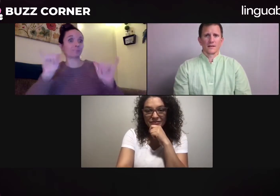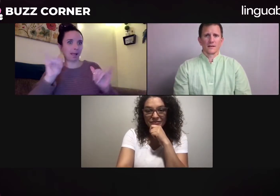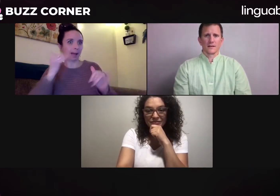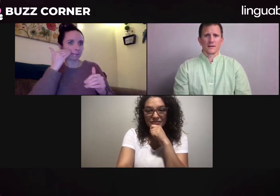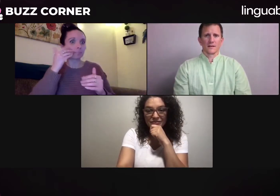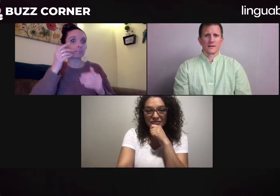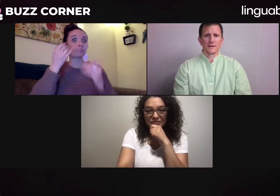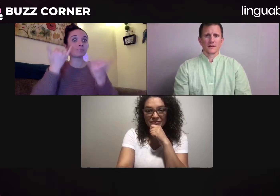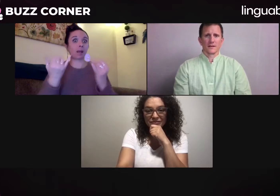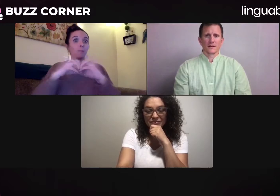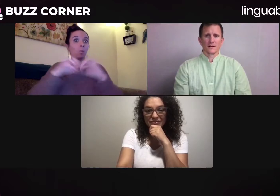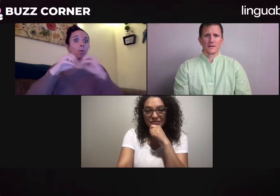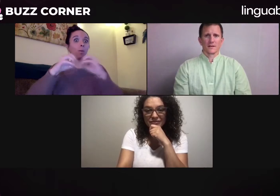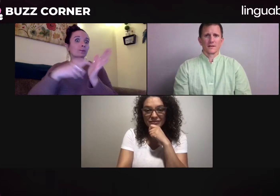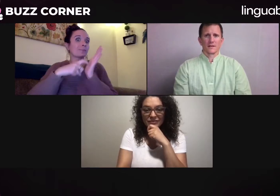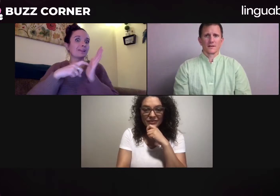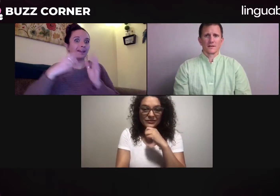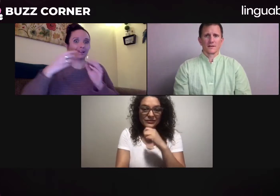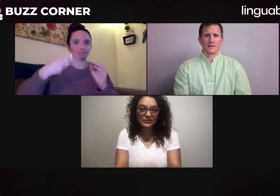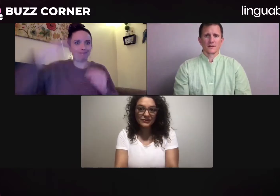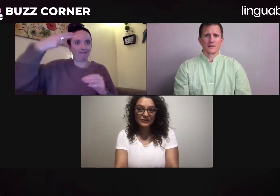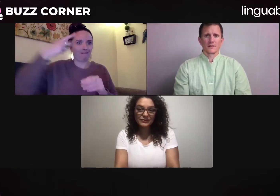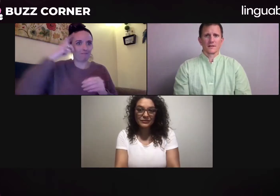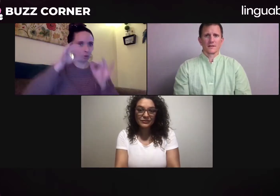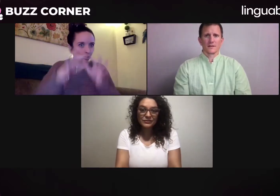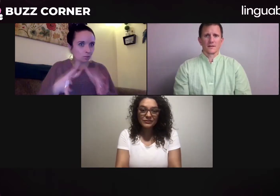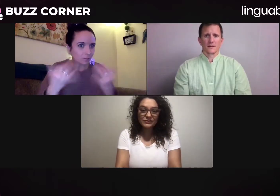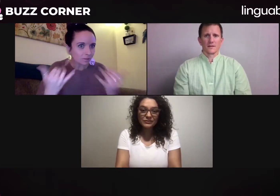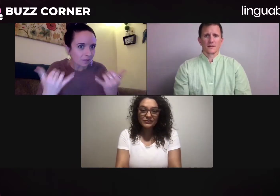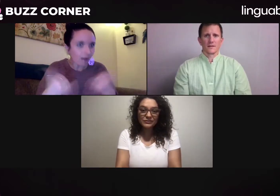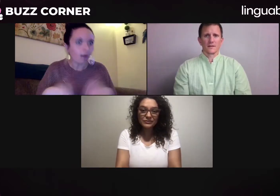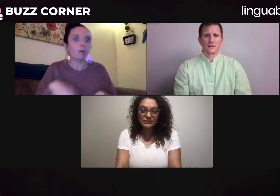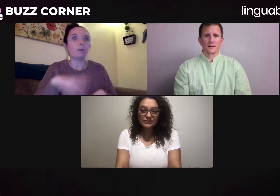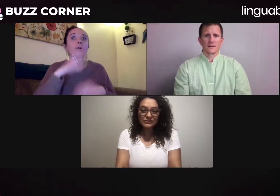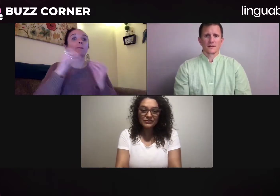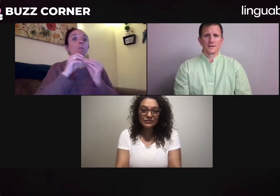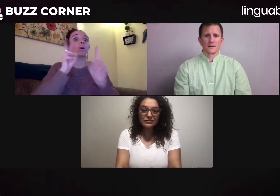So, yes, we are fortunate, but at the same time, we're seeing a higher demand for interpreters,